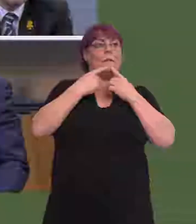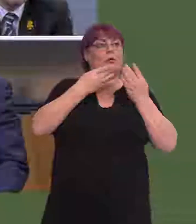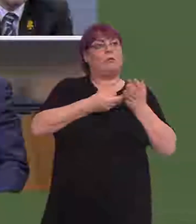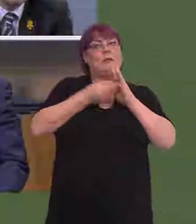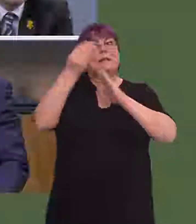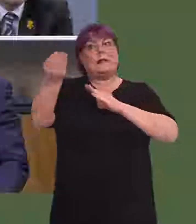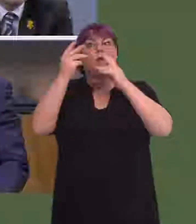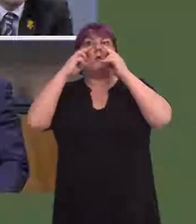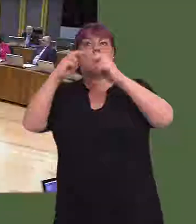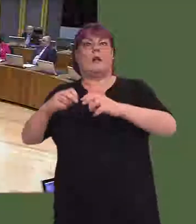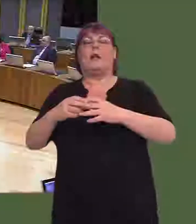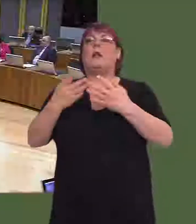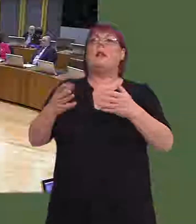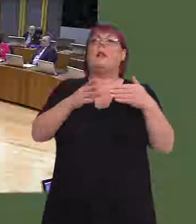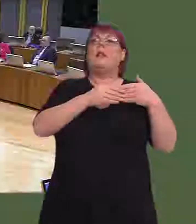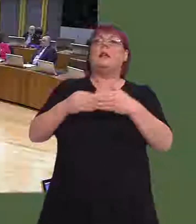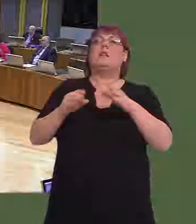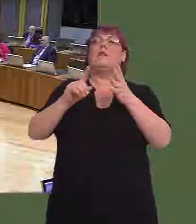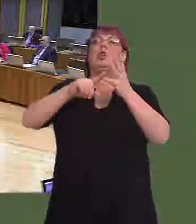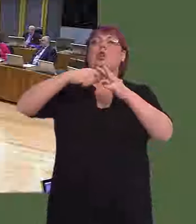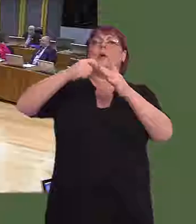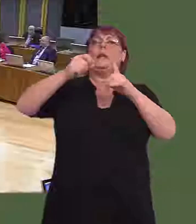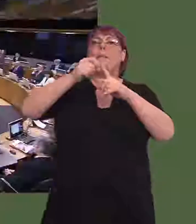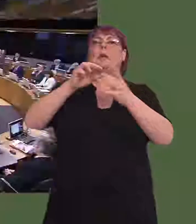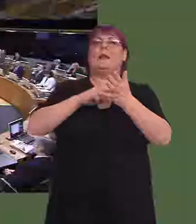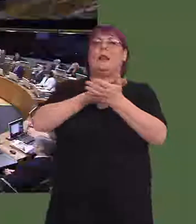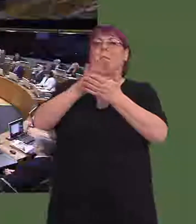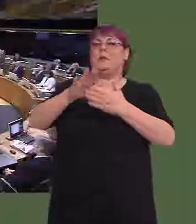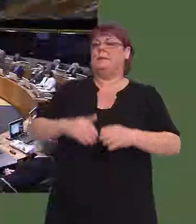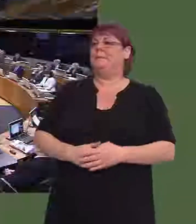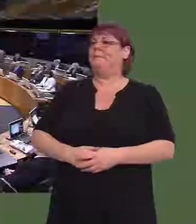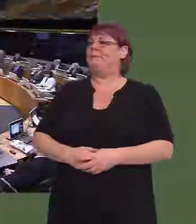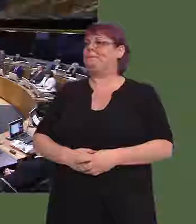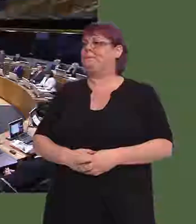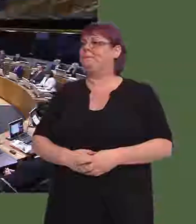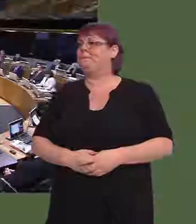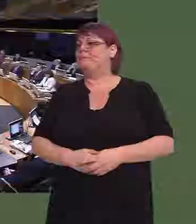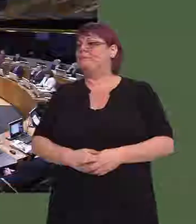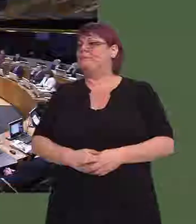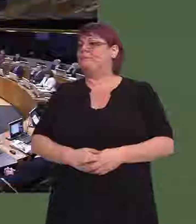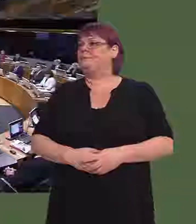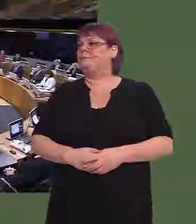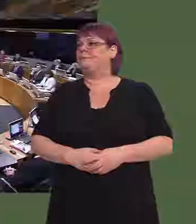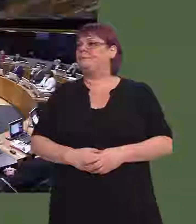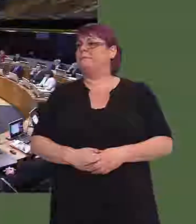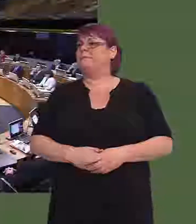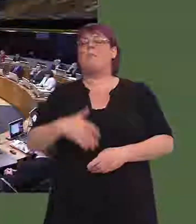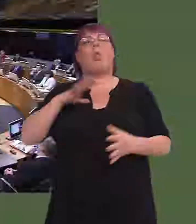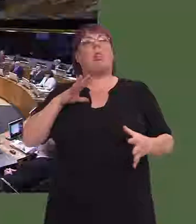Y Llywydd / The Llywydd: Leader of the UKIP group, Neil Hamilton. Neil Hamilton AM: Diolch yn fawr, Llywydd. I'd like to follow up the last question that was asked by the leader of Plaid Cymru a moment